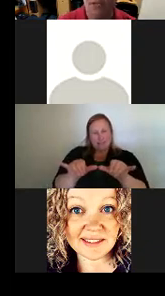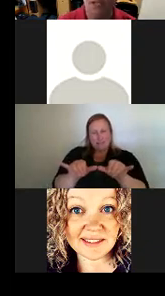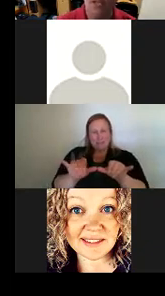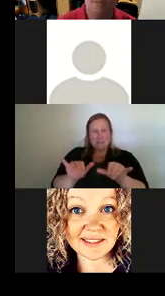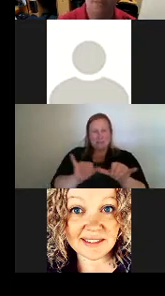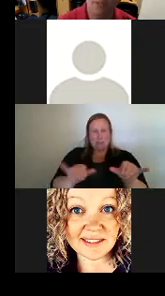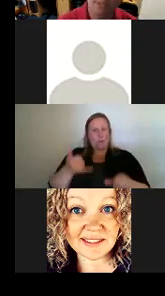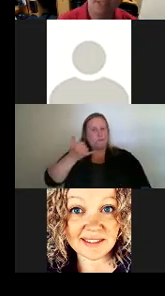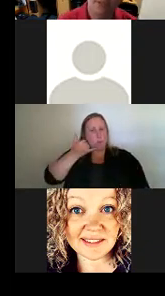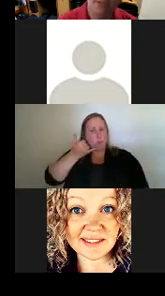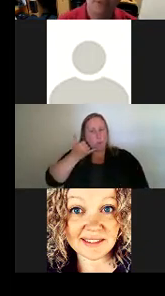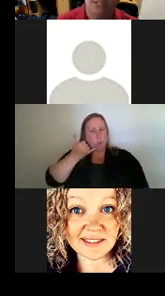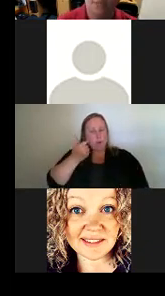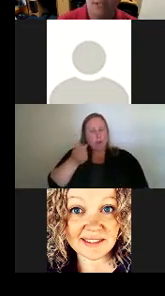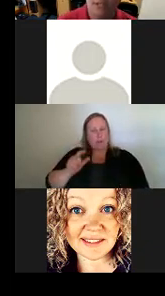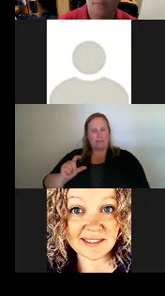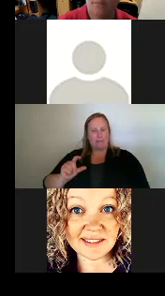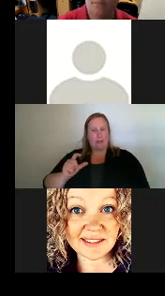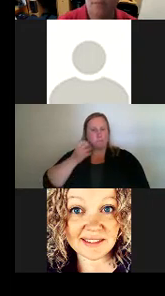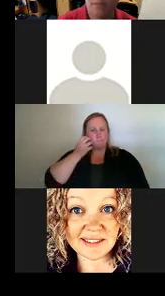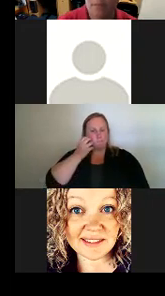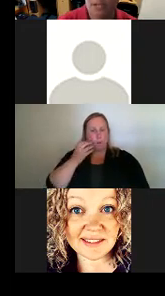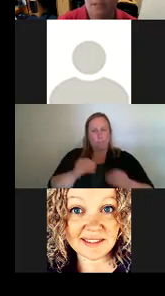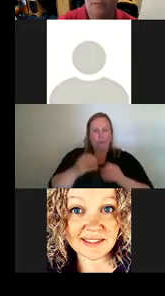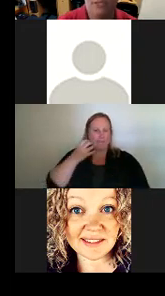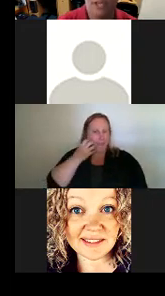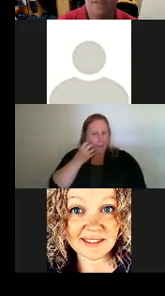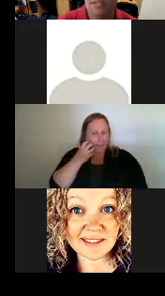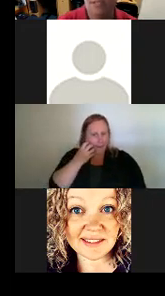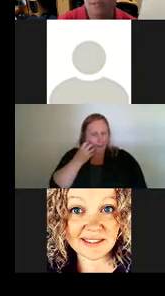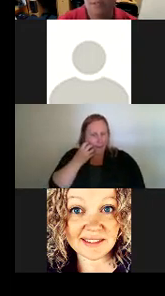LITTLE BIT THICKER USUALLY, DEPENDING ON THE PHONE YOU HAVE.